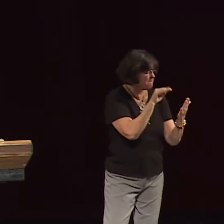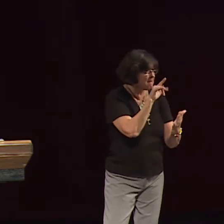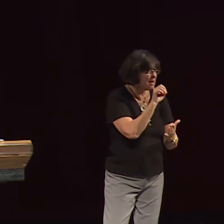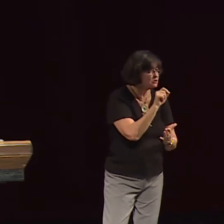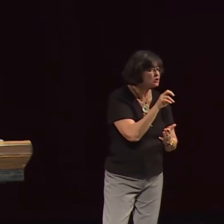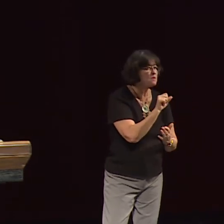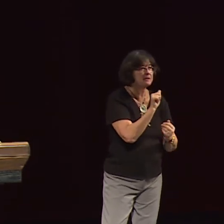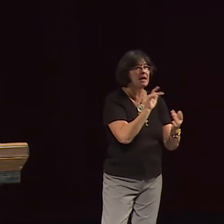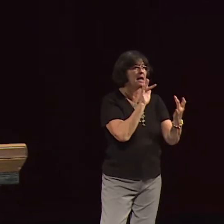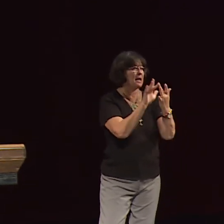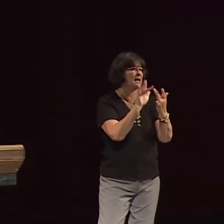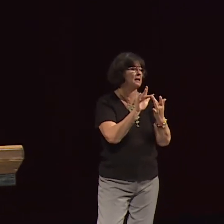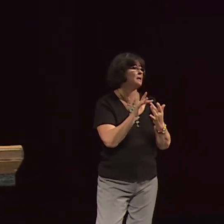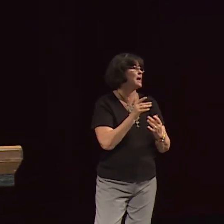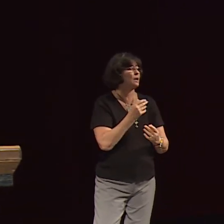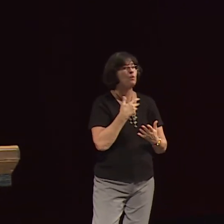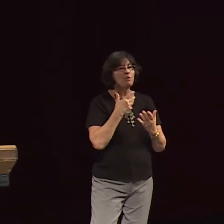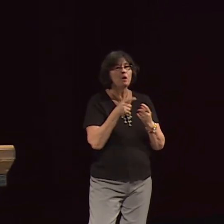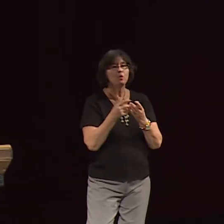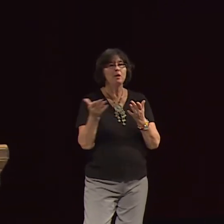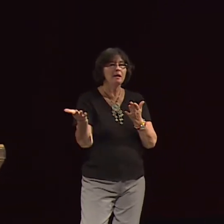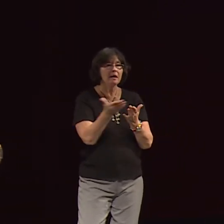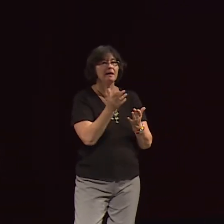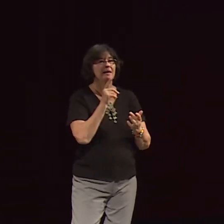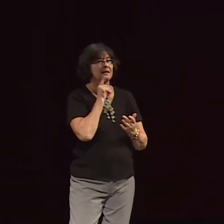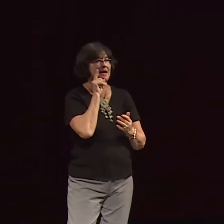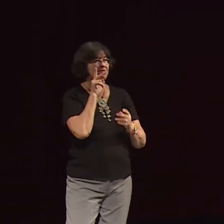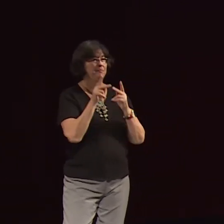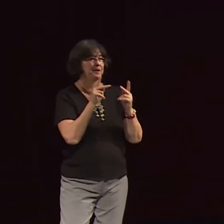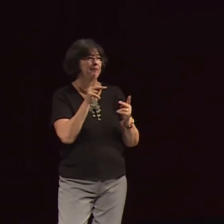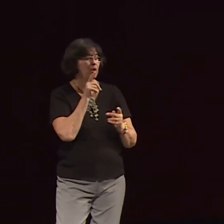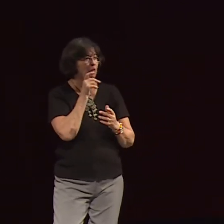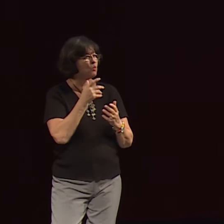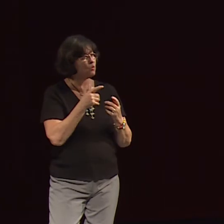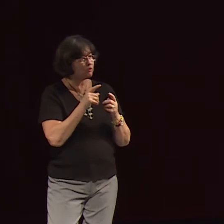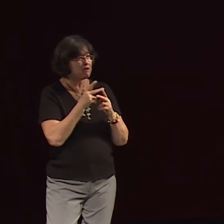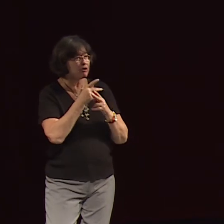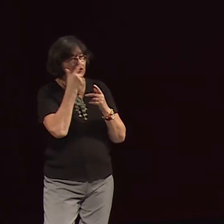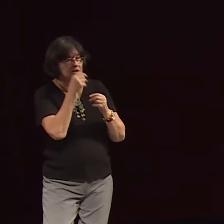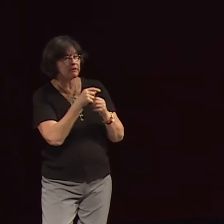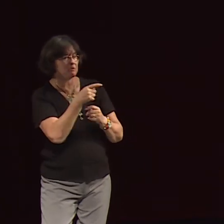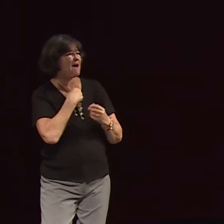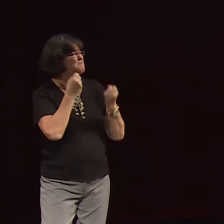as far as milestones and things like that. And we could certainly give that to the undocumented parents.